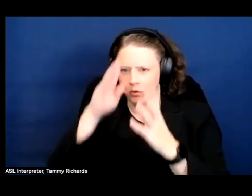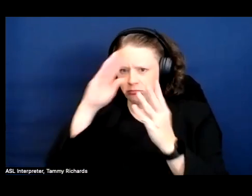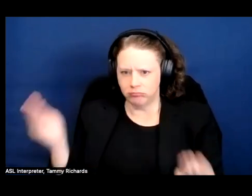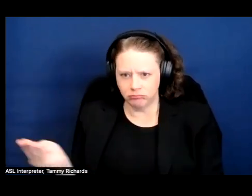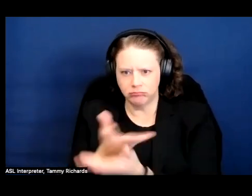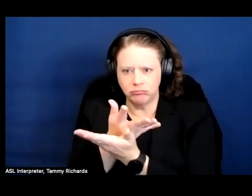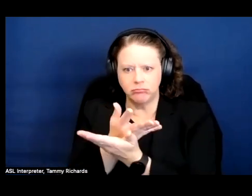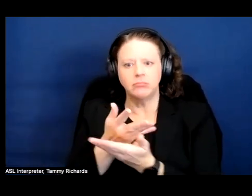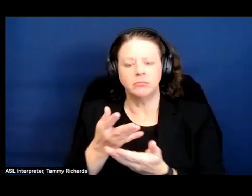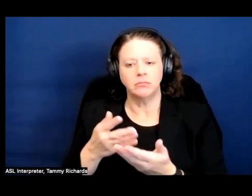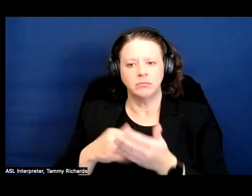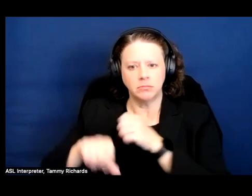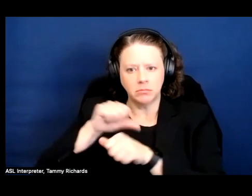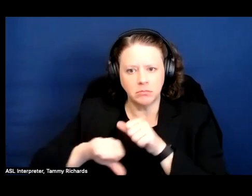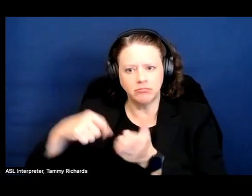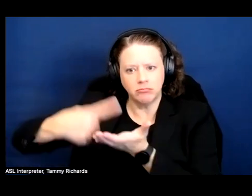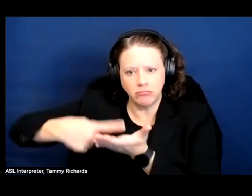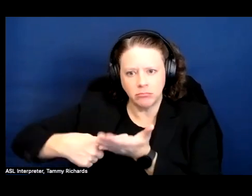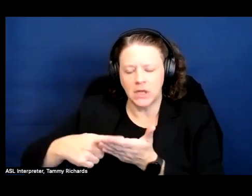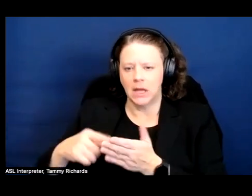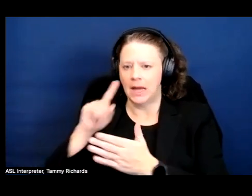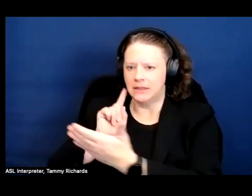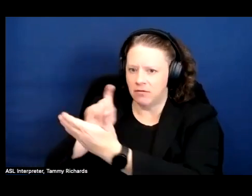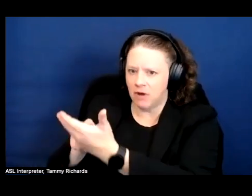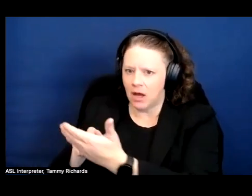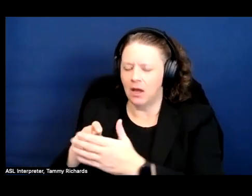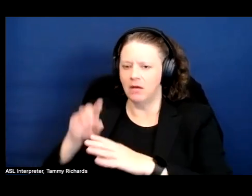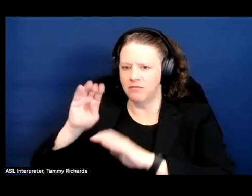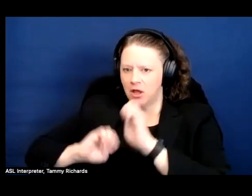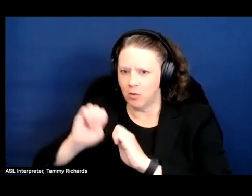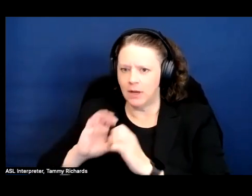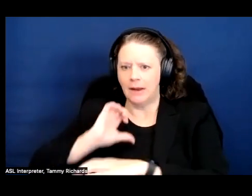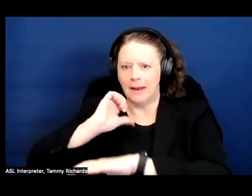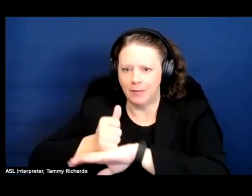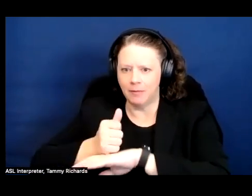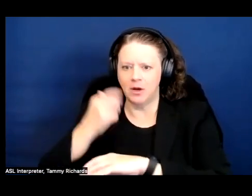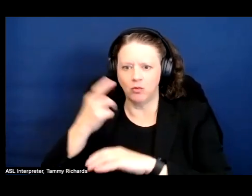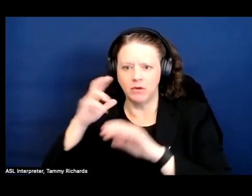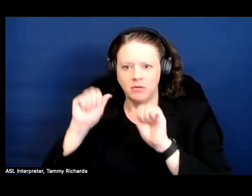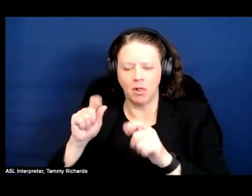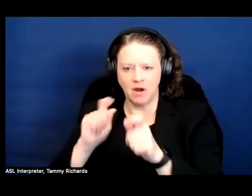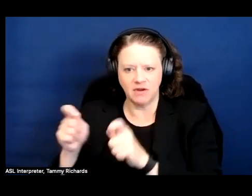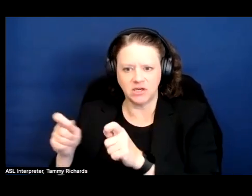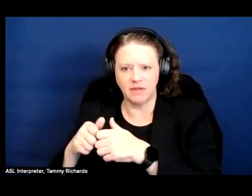So that definition is, "Lawful, verifiable income paid directly to a tenant